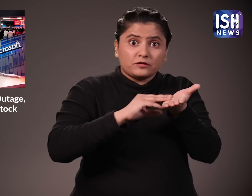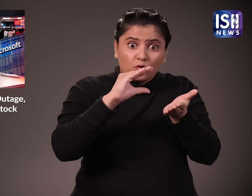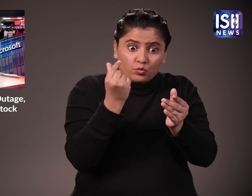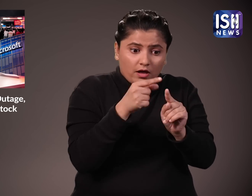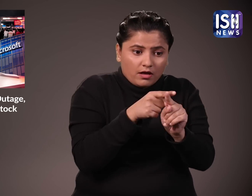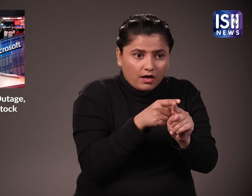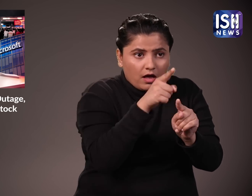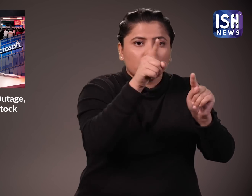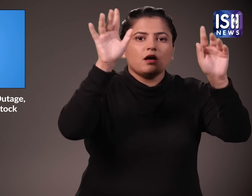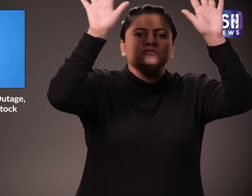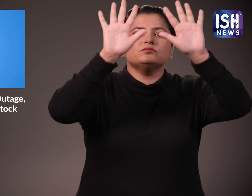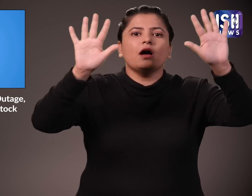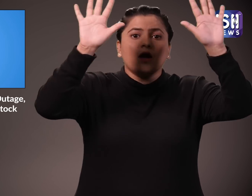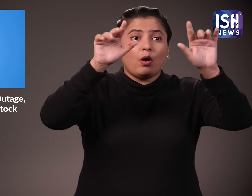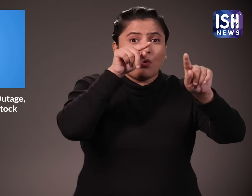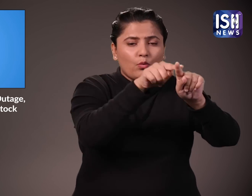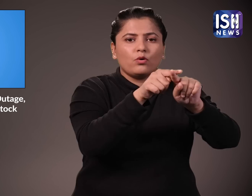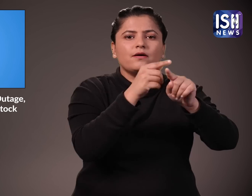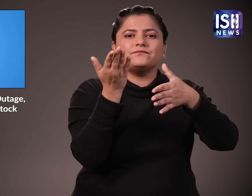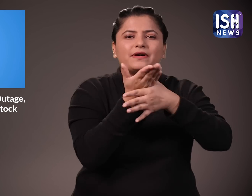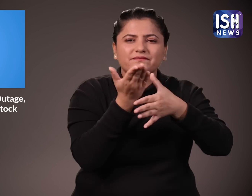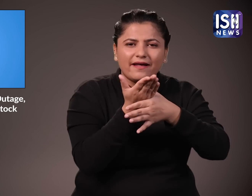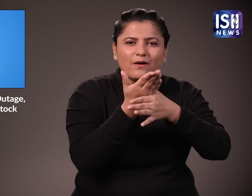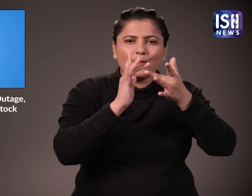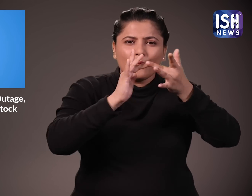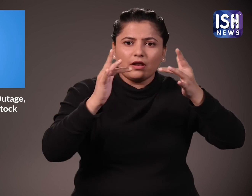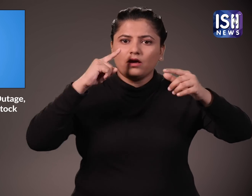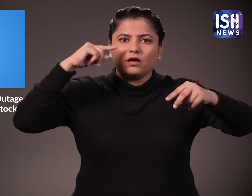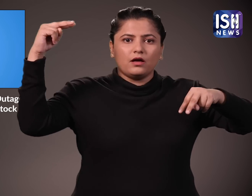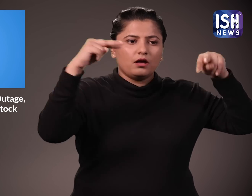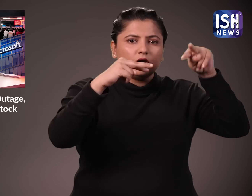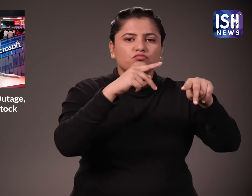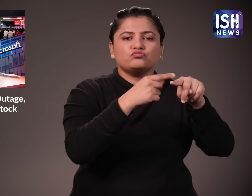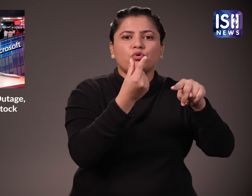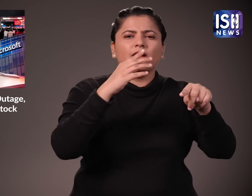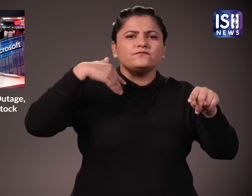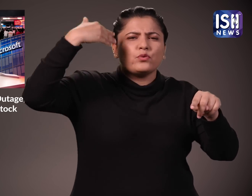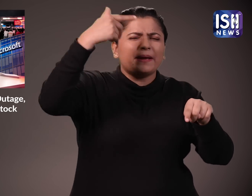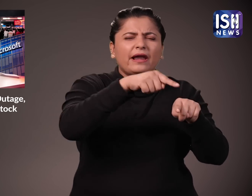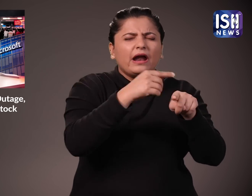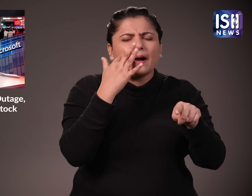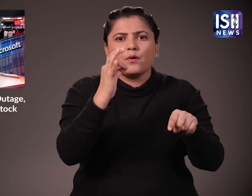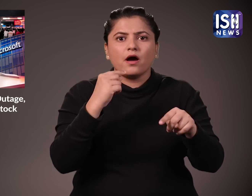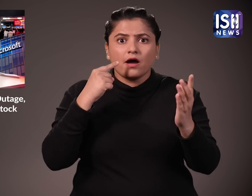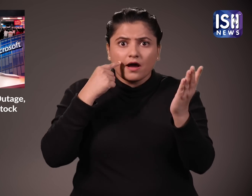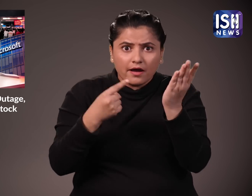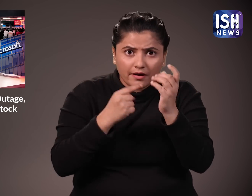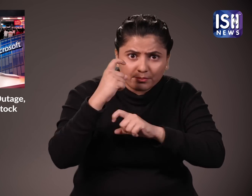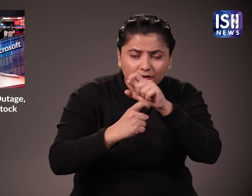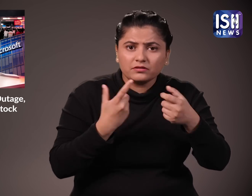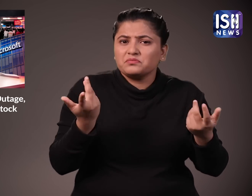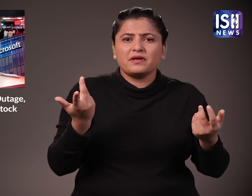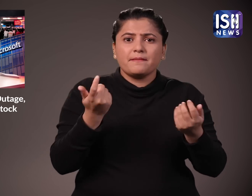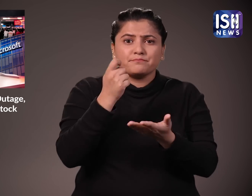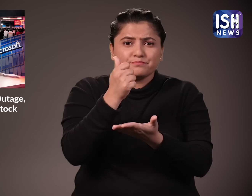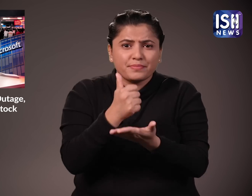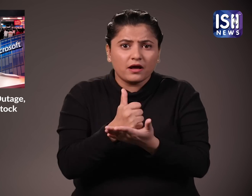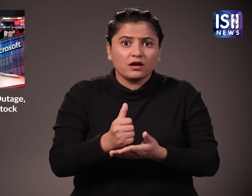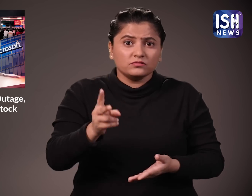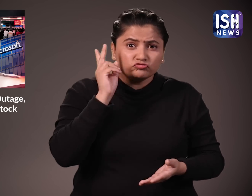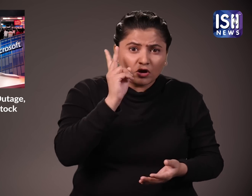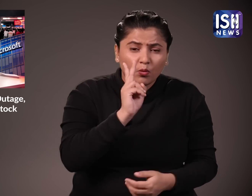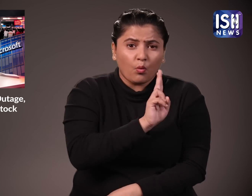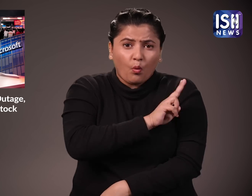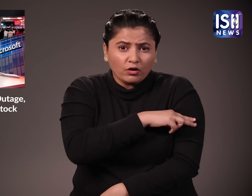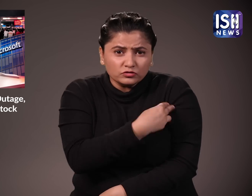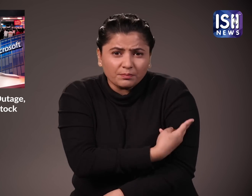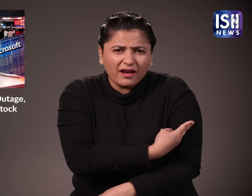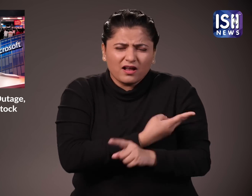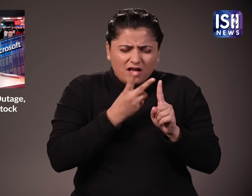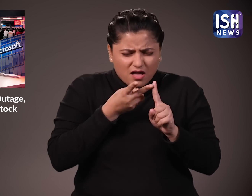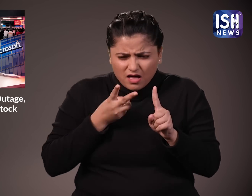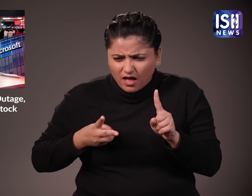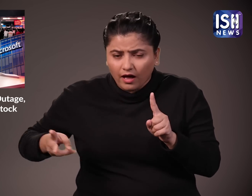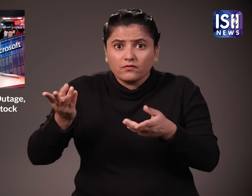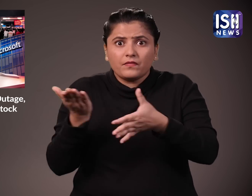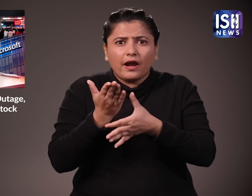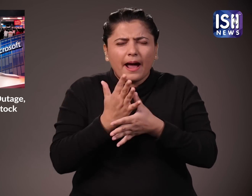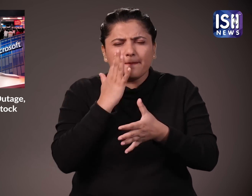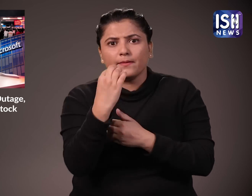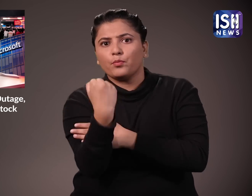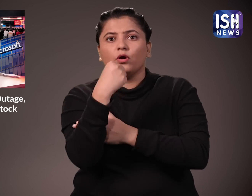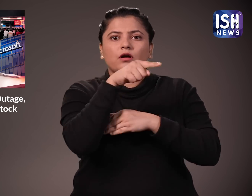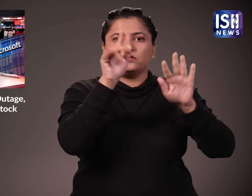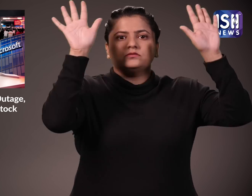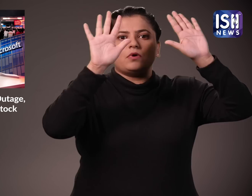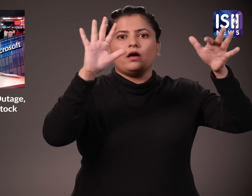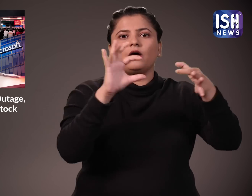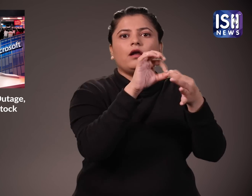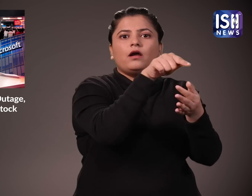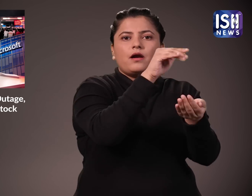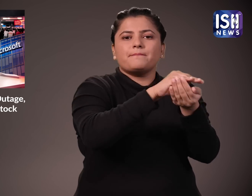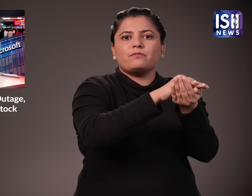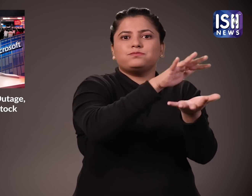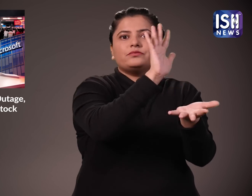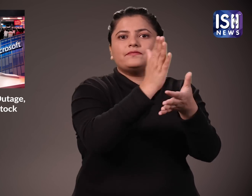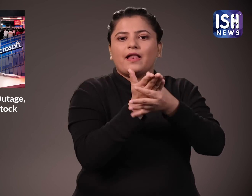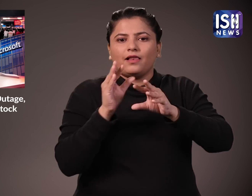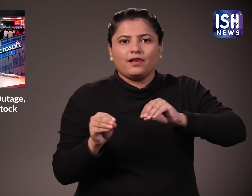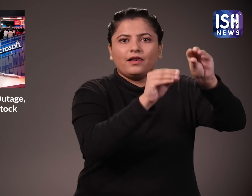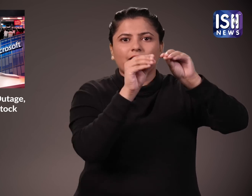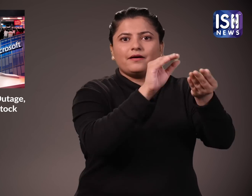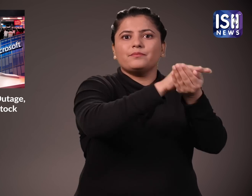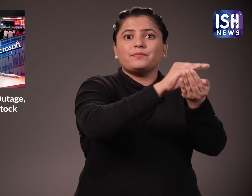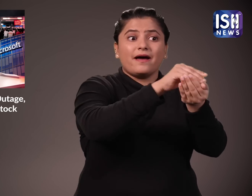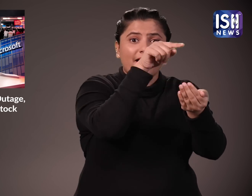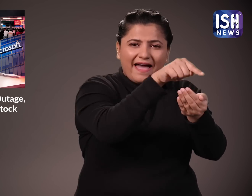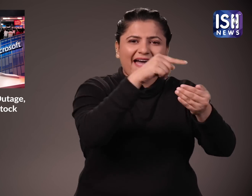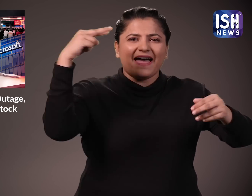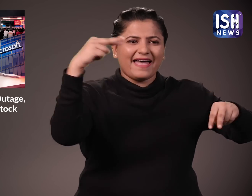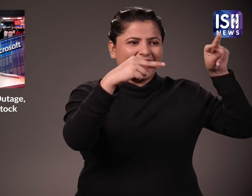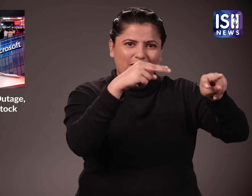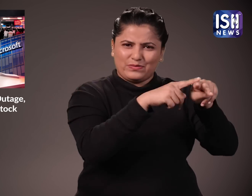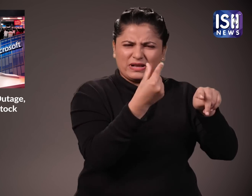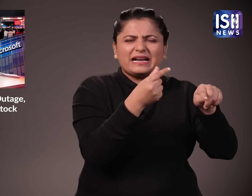Therefore, Microsoft provides 'Cloud' storage which can be used by IT companies, banks, stock market, hospitals, etc to store data which can be used by multiple employees.